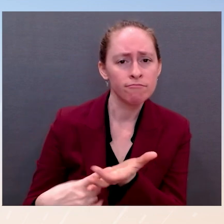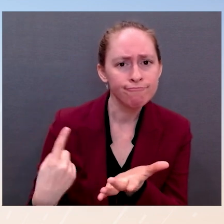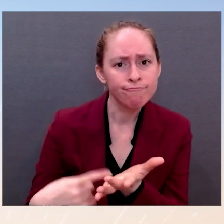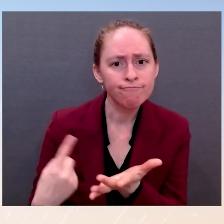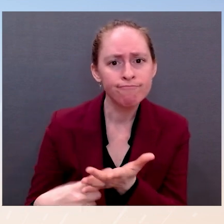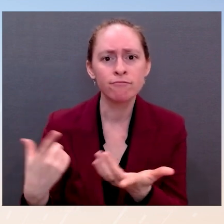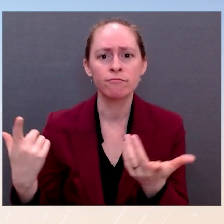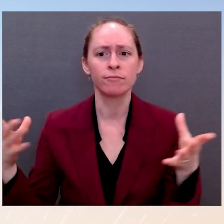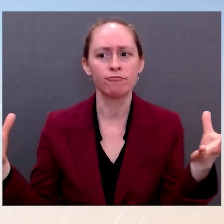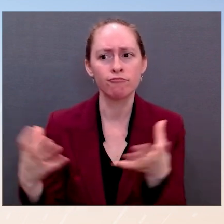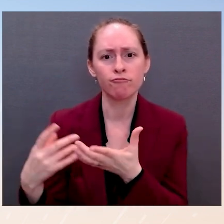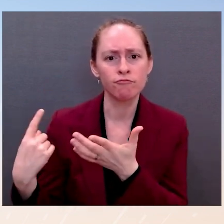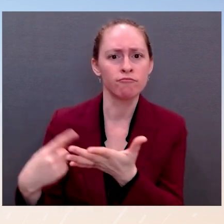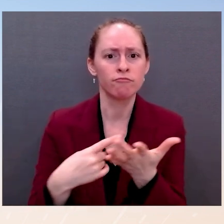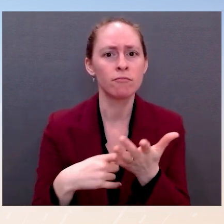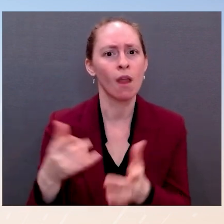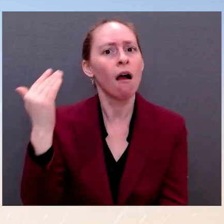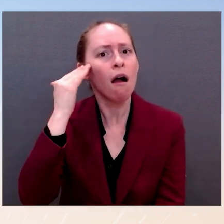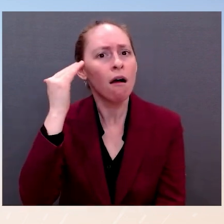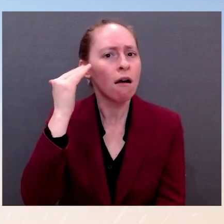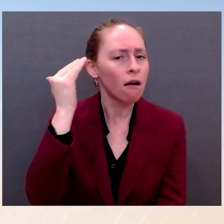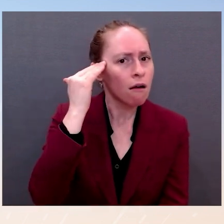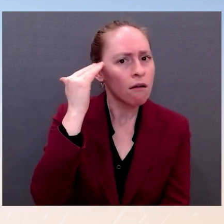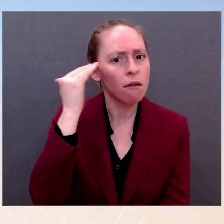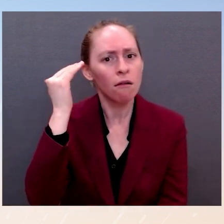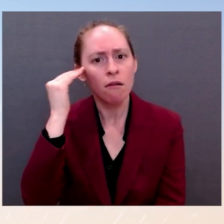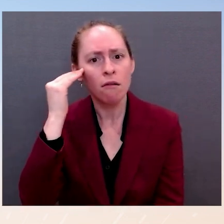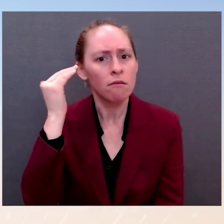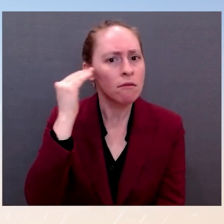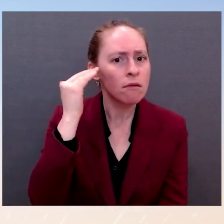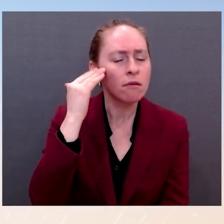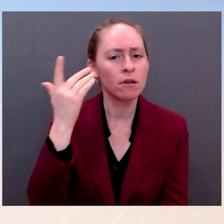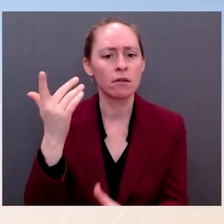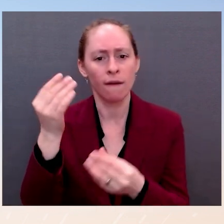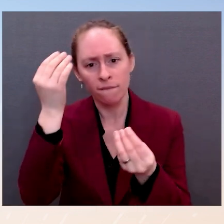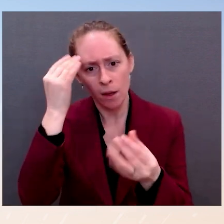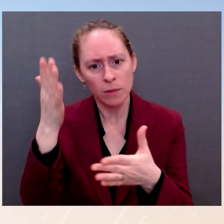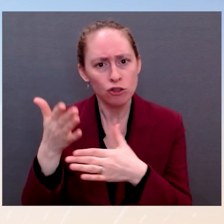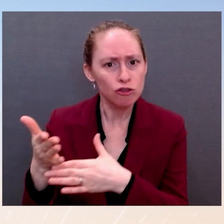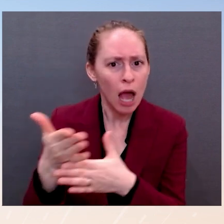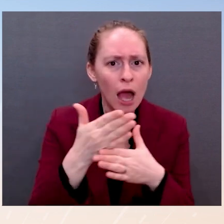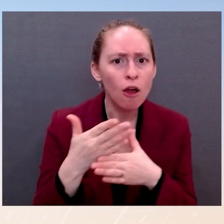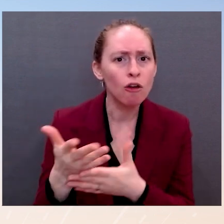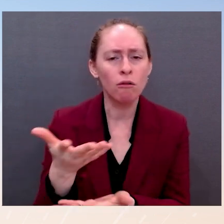having these type of forums, listening to the doctors, sharing and exchanging information